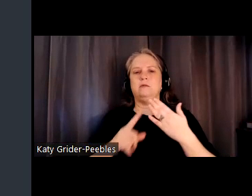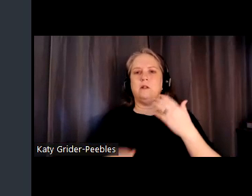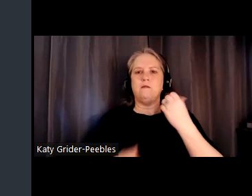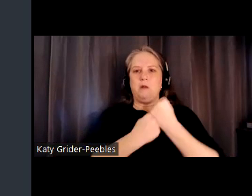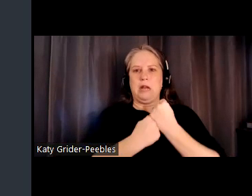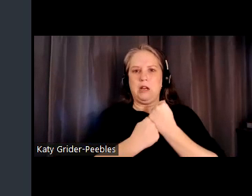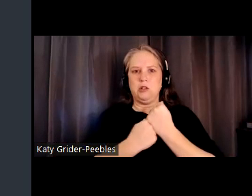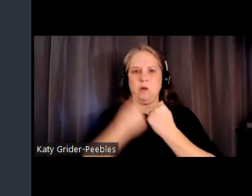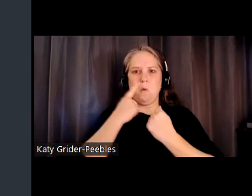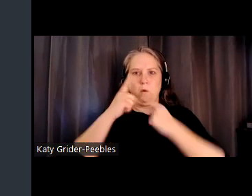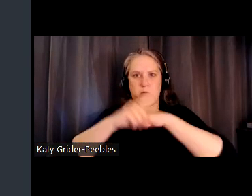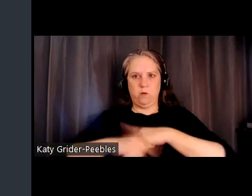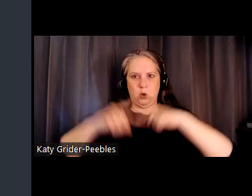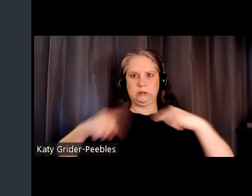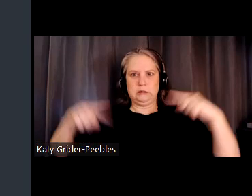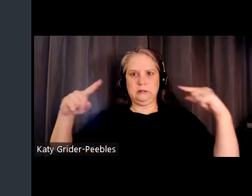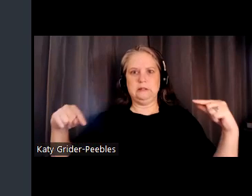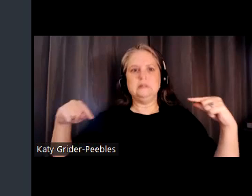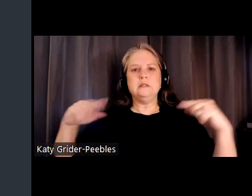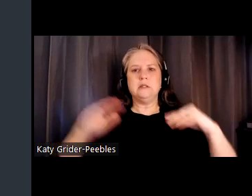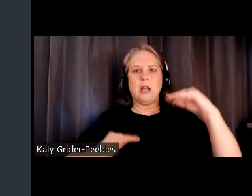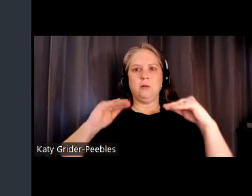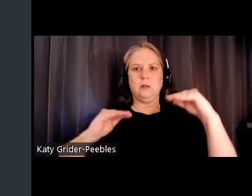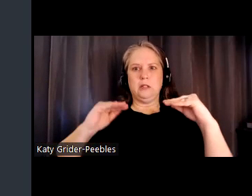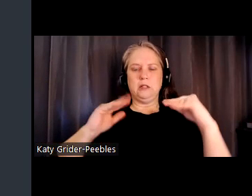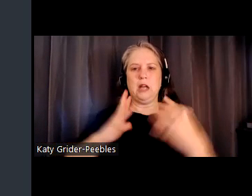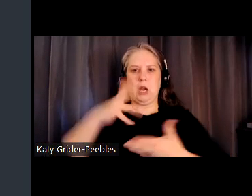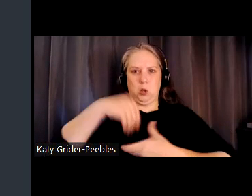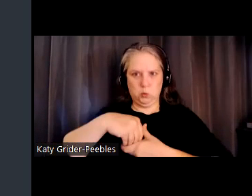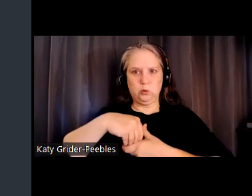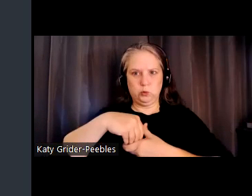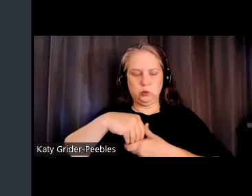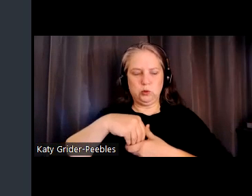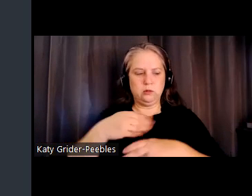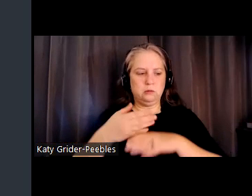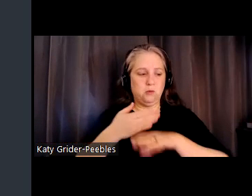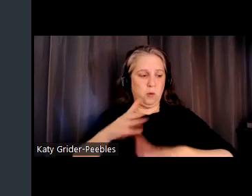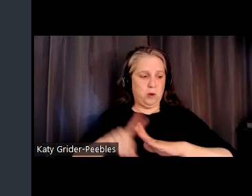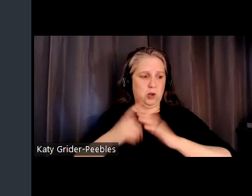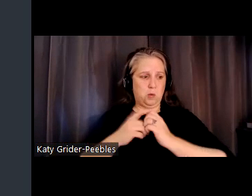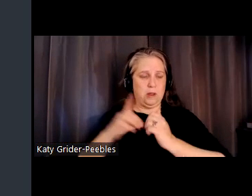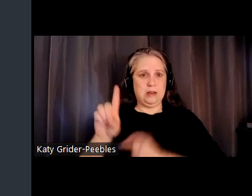inclusion because before we can begin work in DE & I, we have to understand